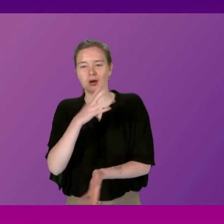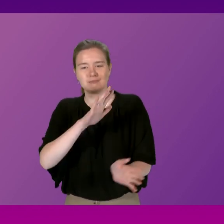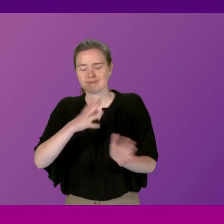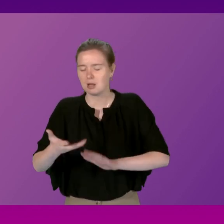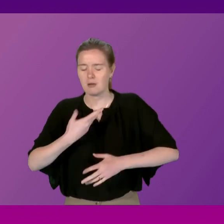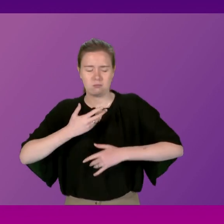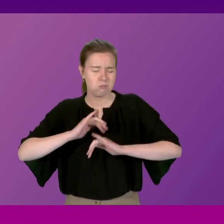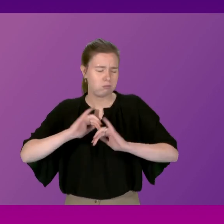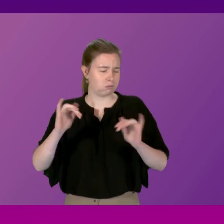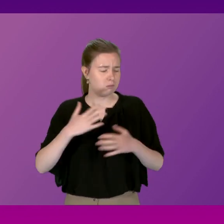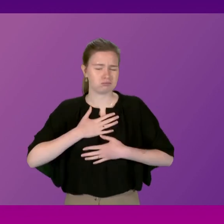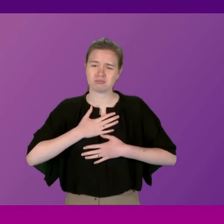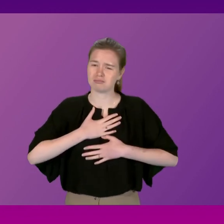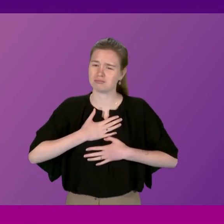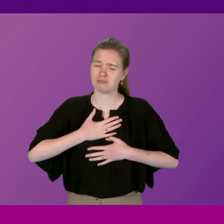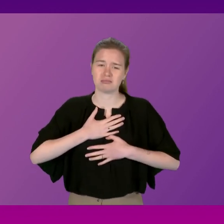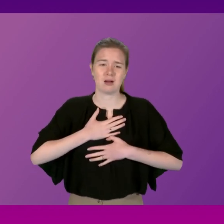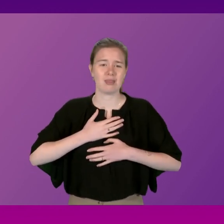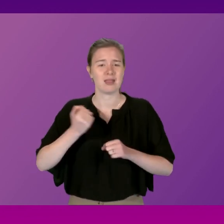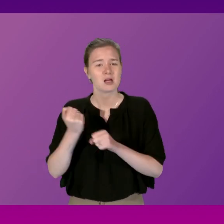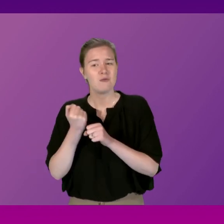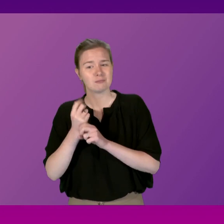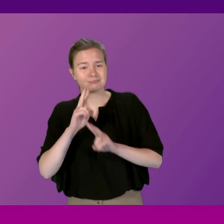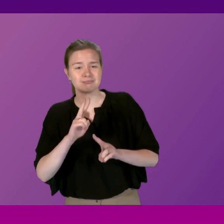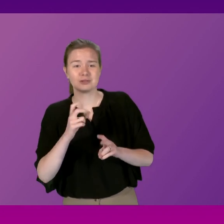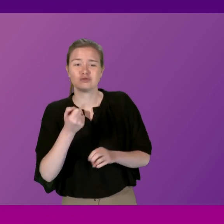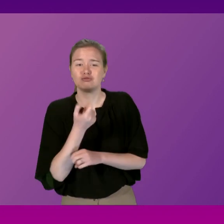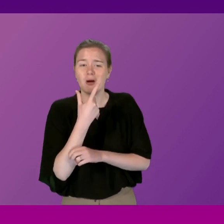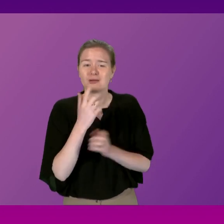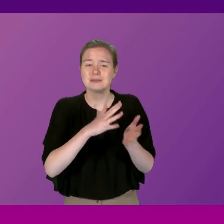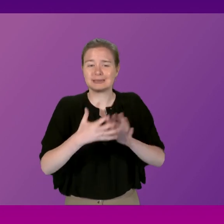On the SNP Government’s watch, drug deaths spiralled to the worst level in Europe—several